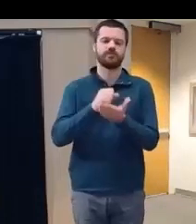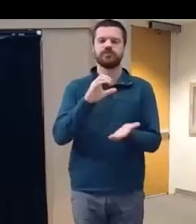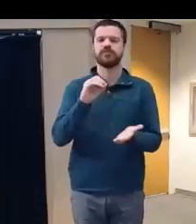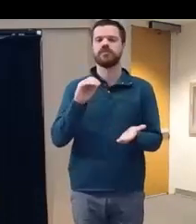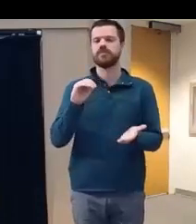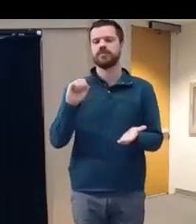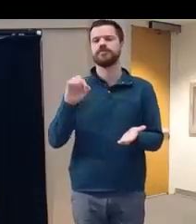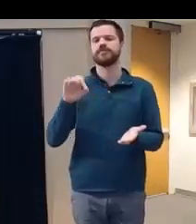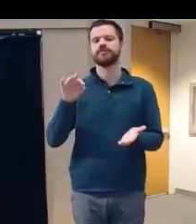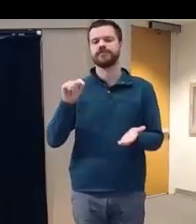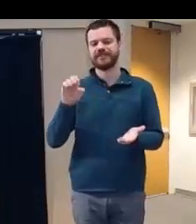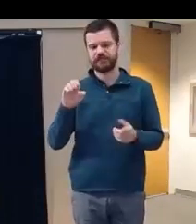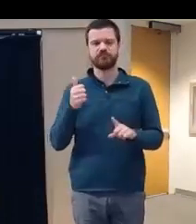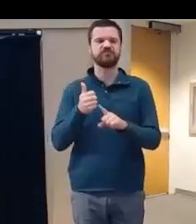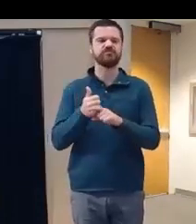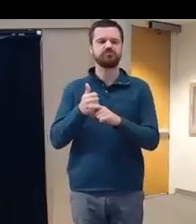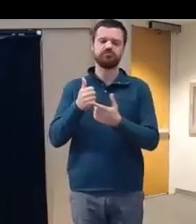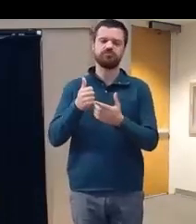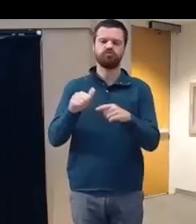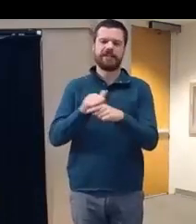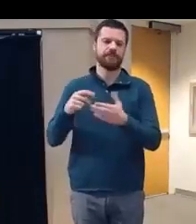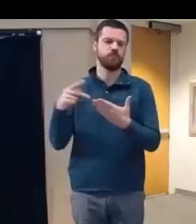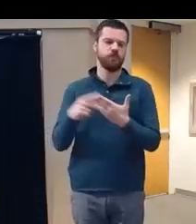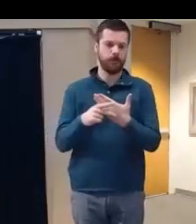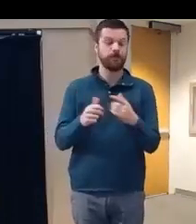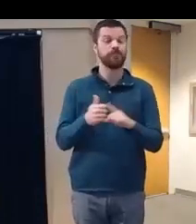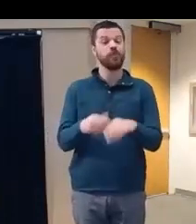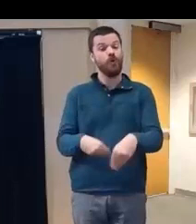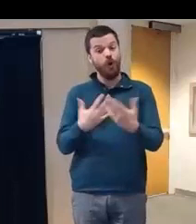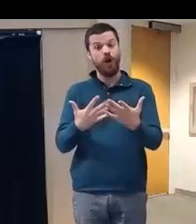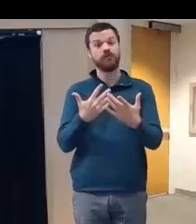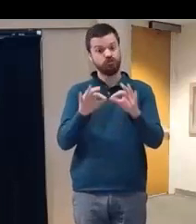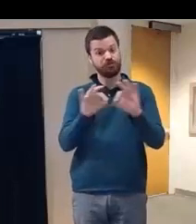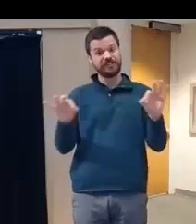family therapy education accredited training program which actually offers a degree this